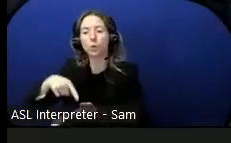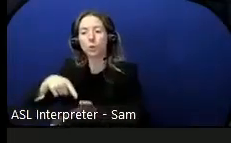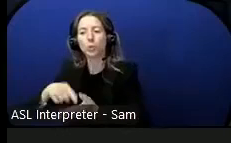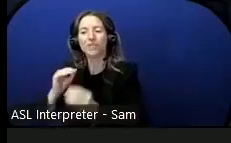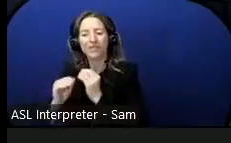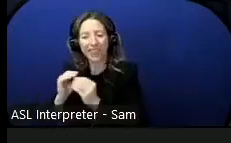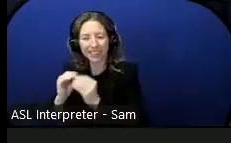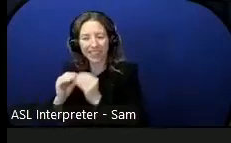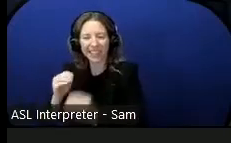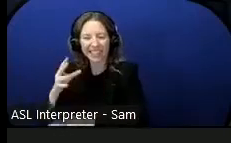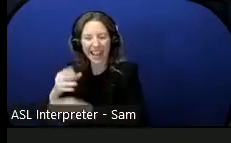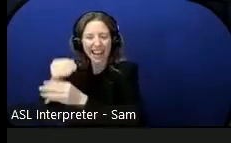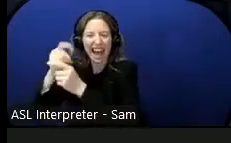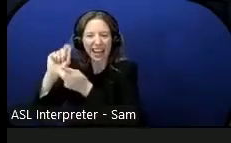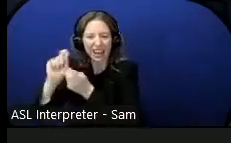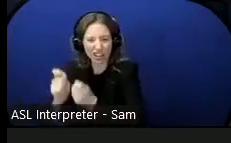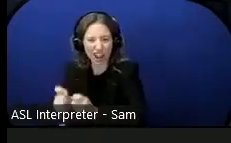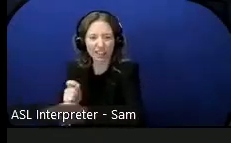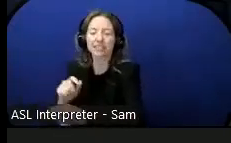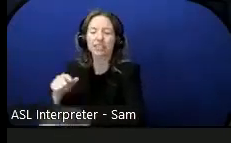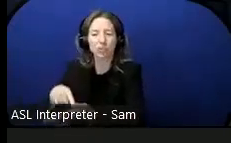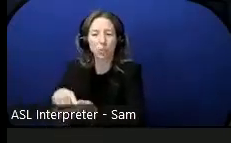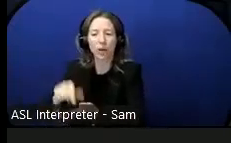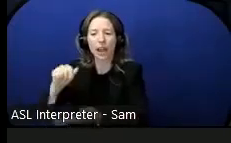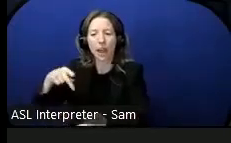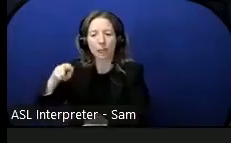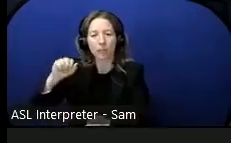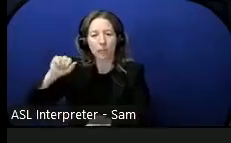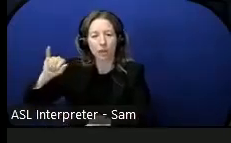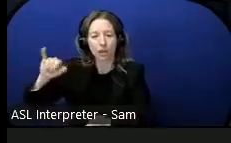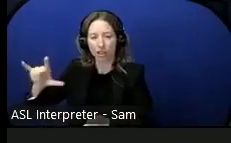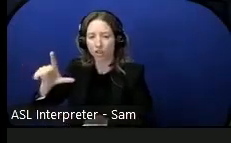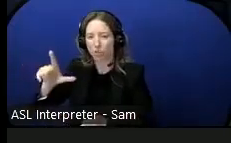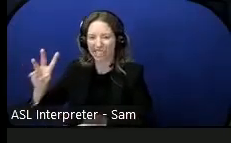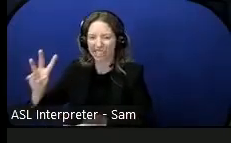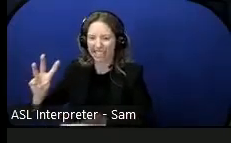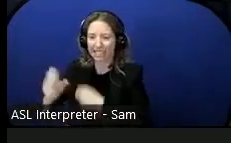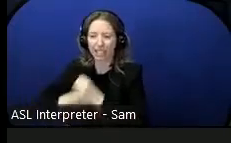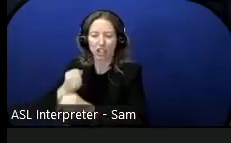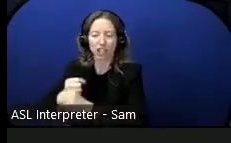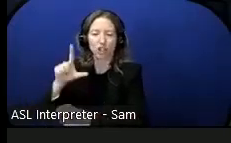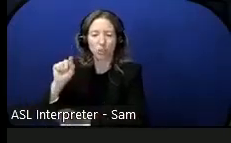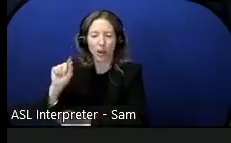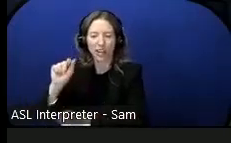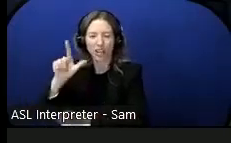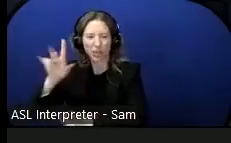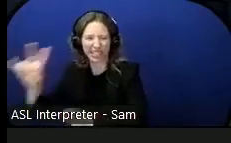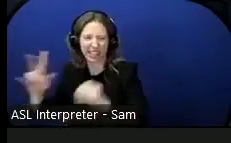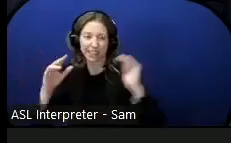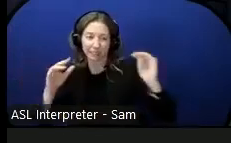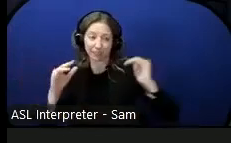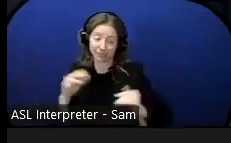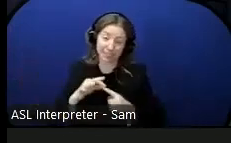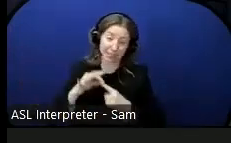50,000 or more people is April 24, 2026, so that's next year. About a year right from now.